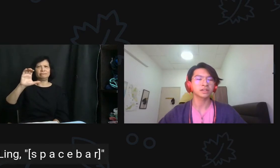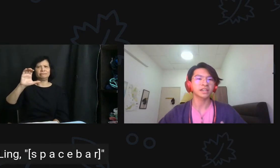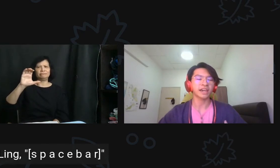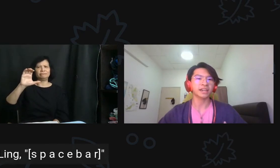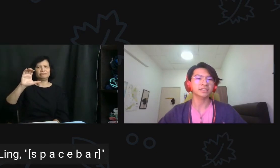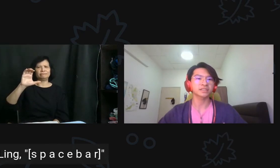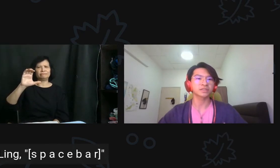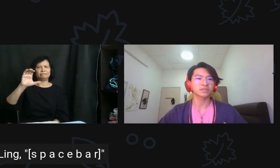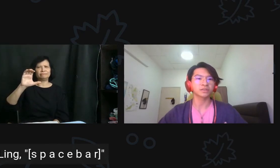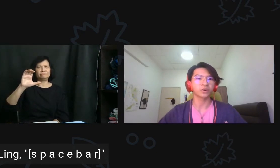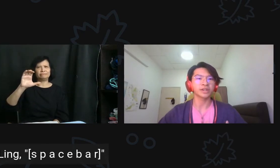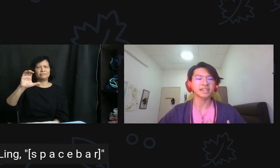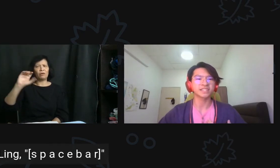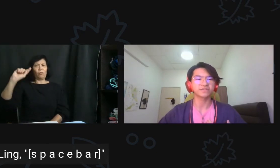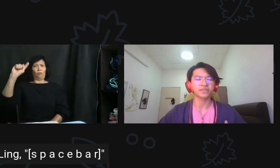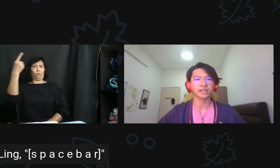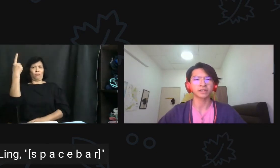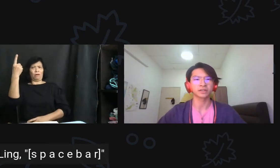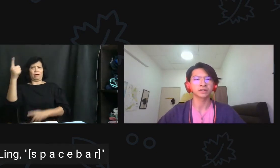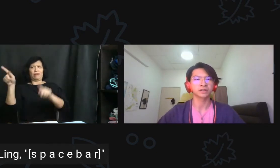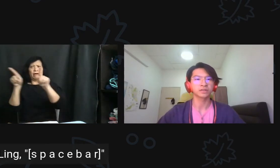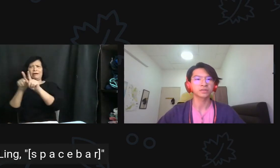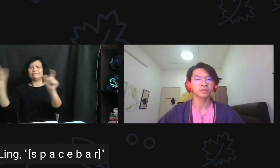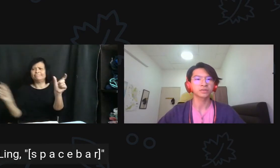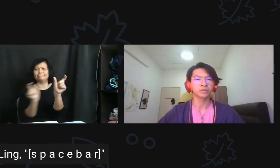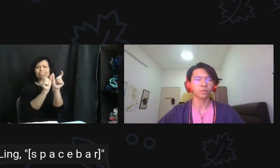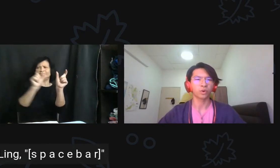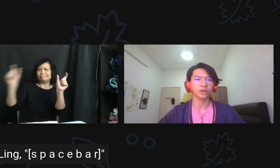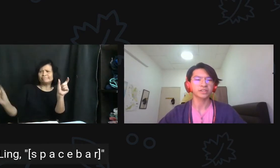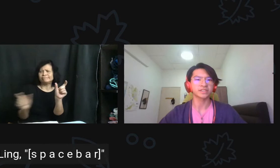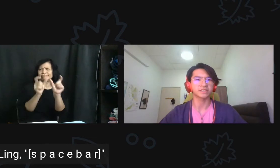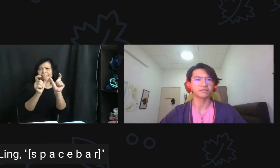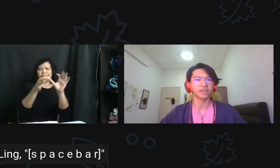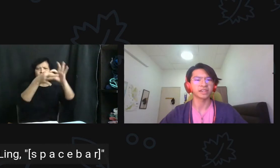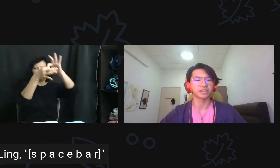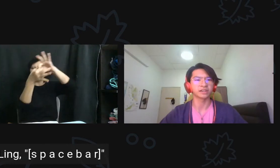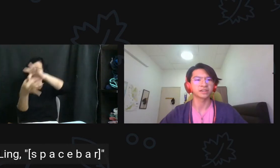They act only as filler. Words in vain.